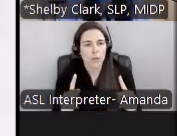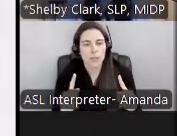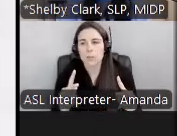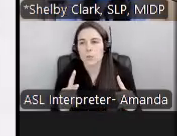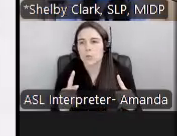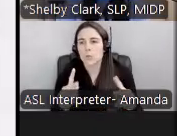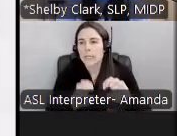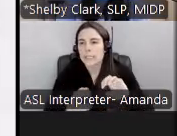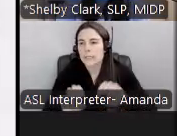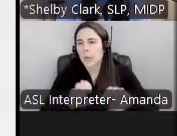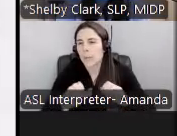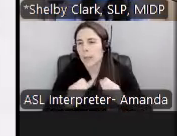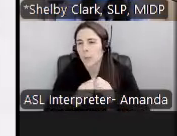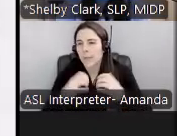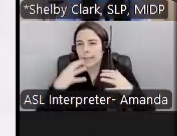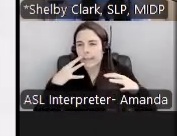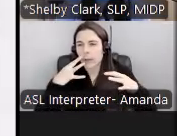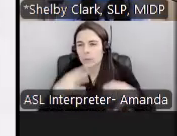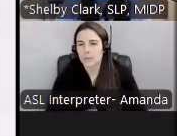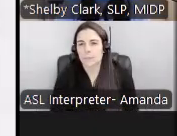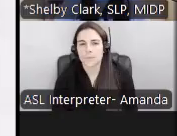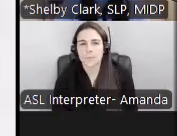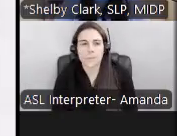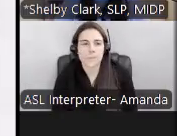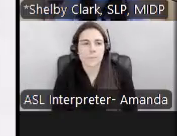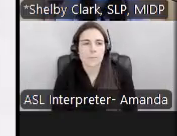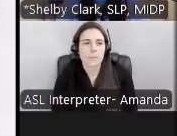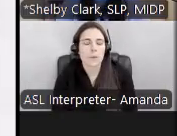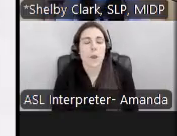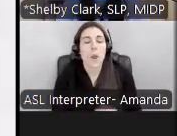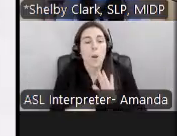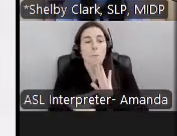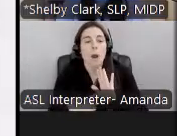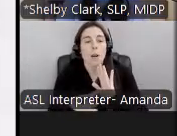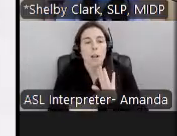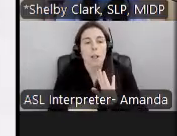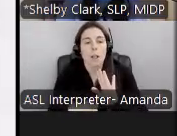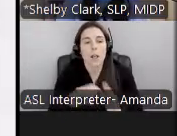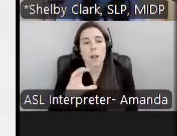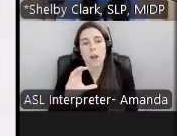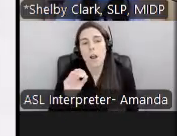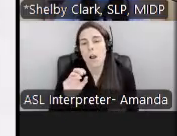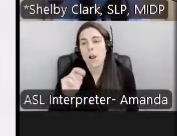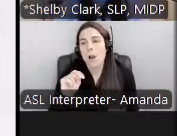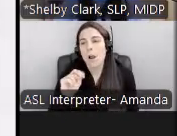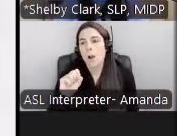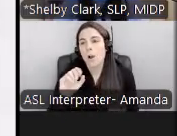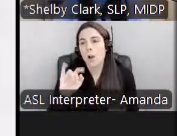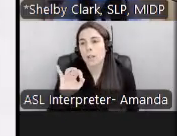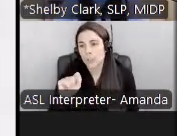sounds. We want to model consonant vowel combinations and turn taking games,